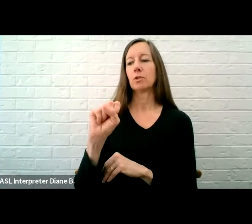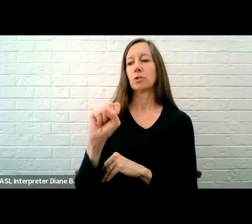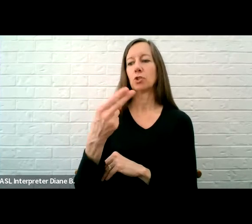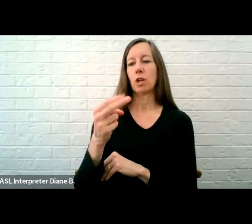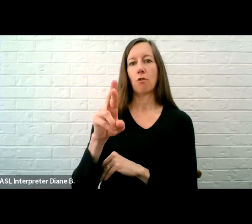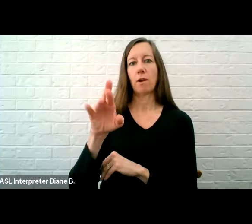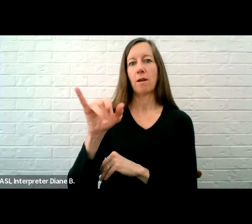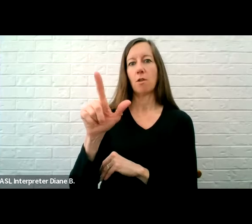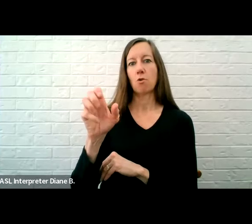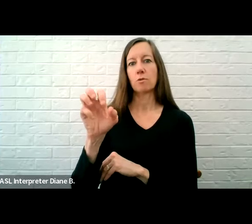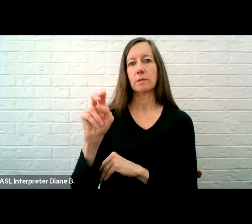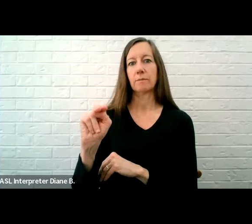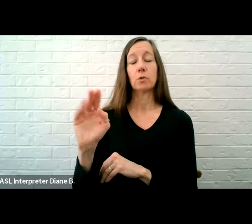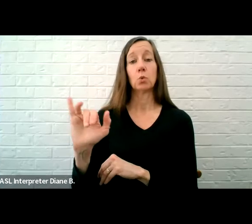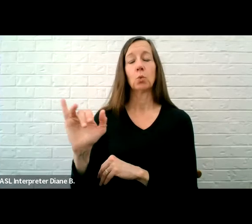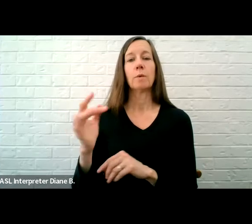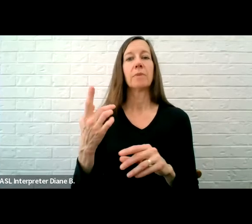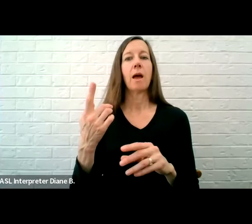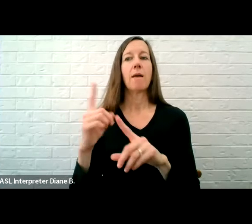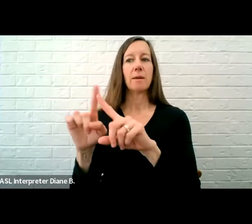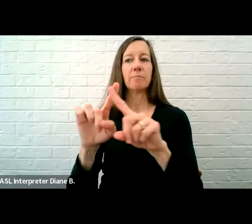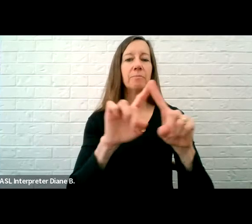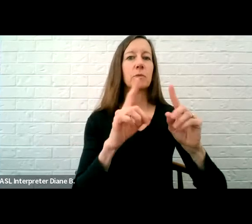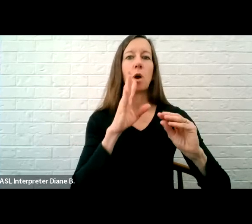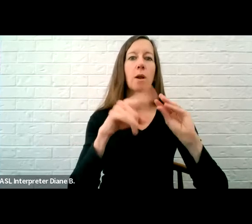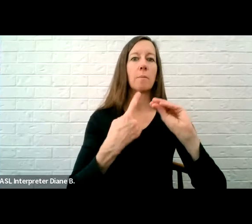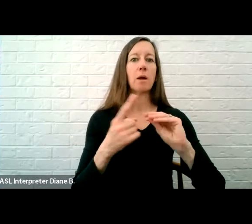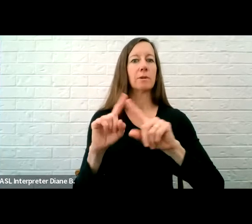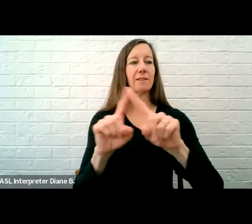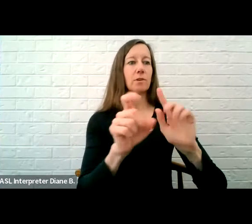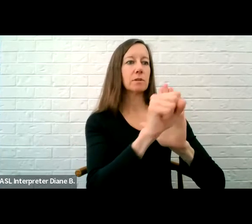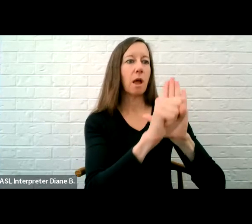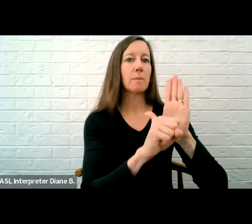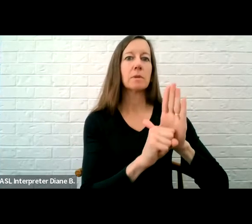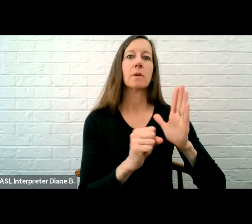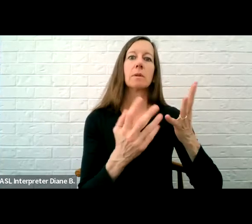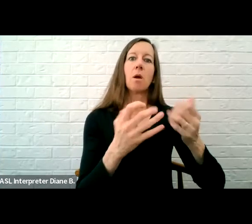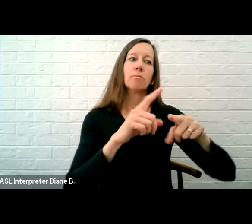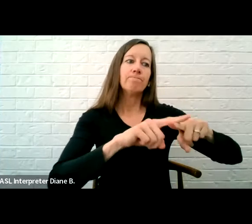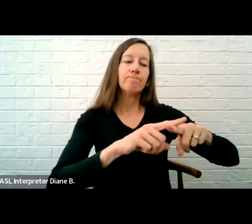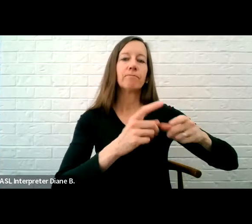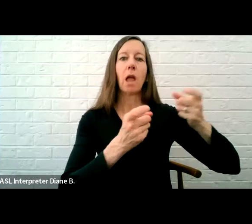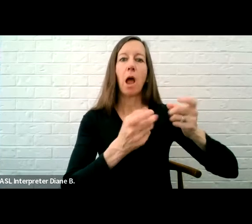and then we've got other States that lean more on provider earned and operated settings such as group homes that you heard Theresa discuss earlier.